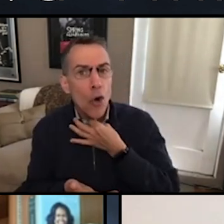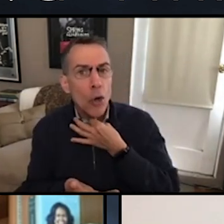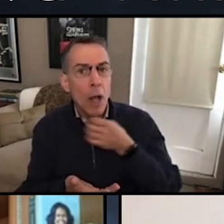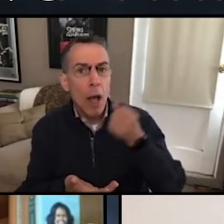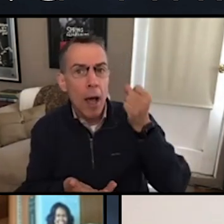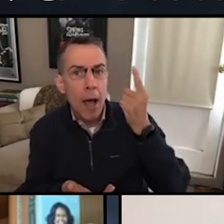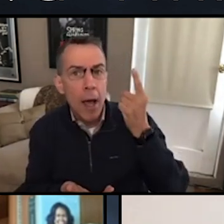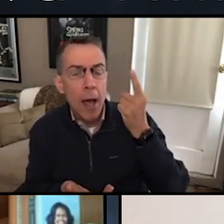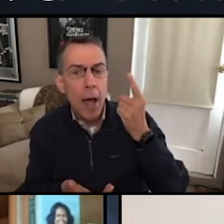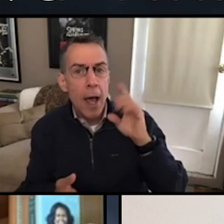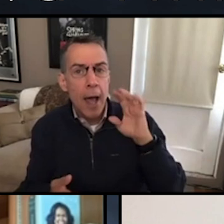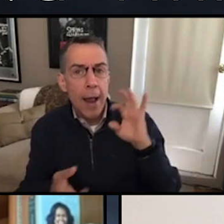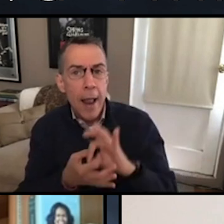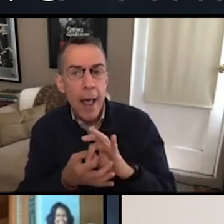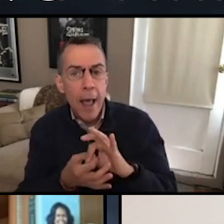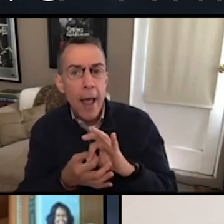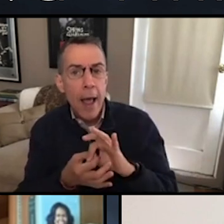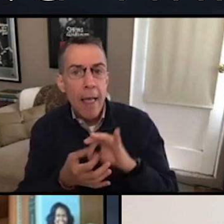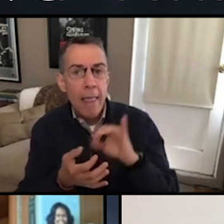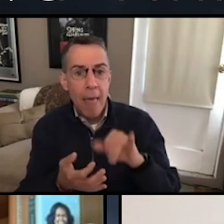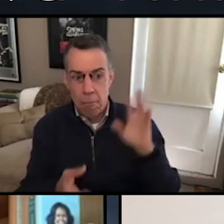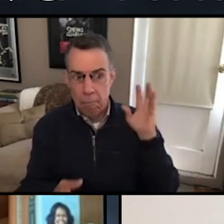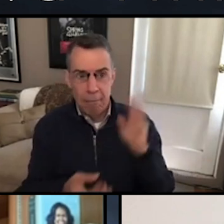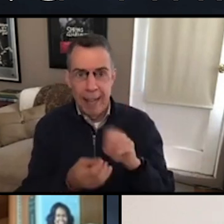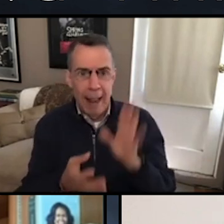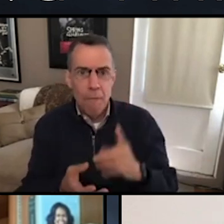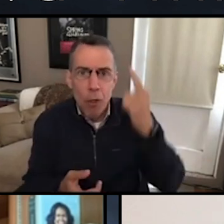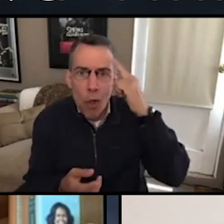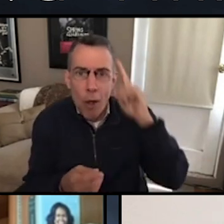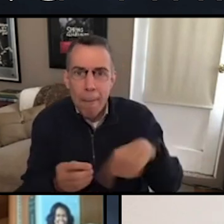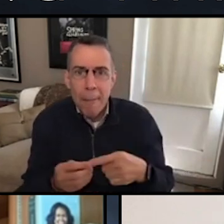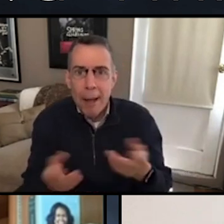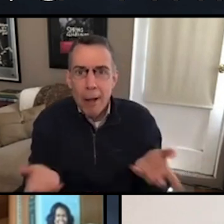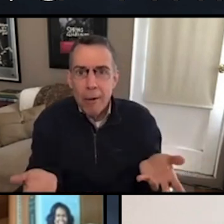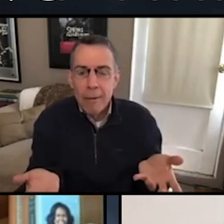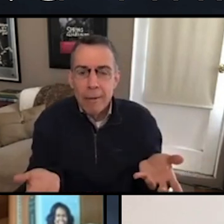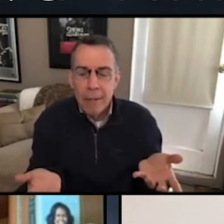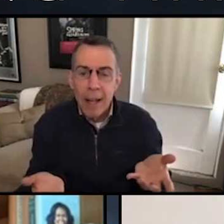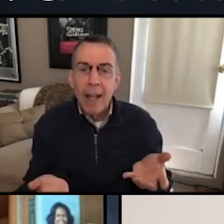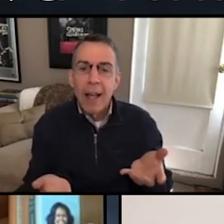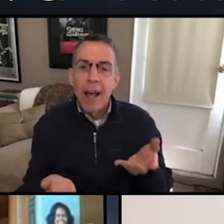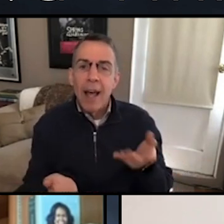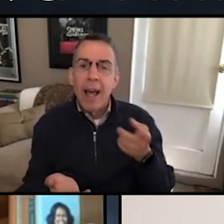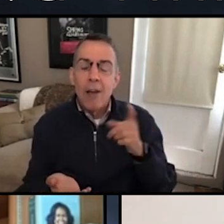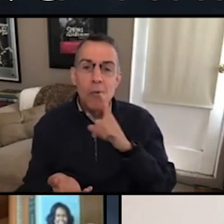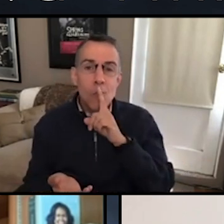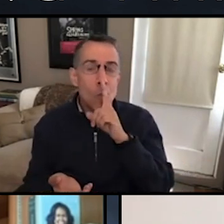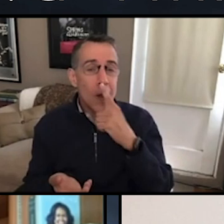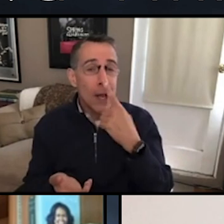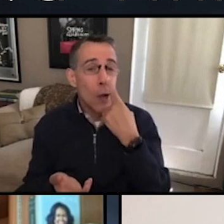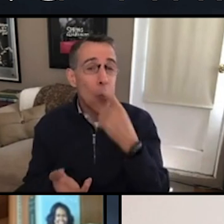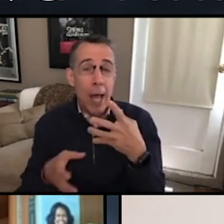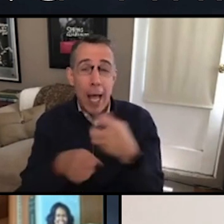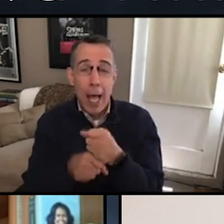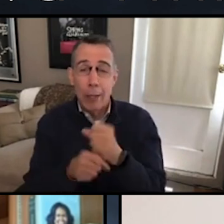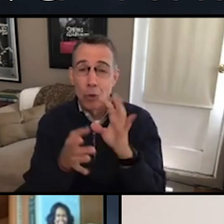connection to a community that they previously maybe had never even thought about. But one really quick anecdote that I think drives it home more than